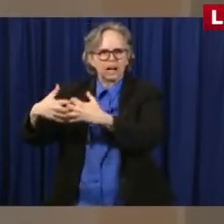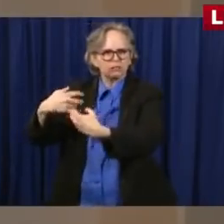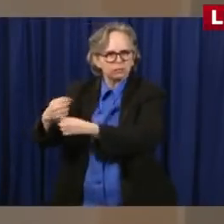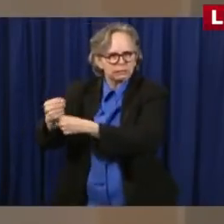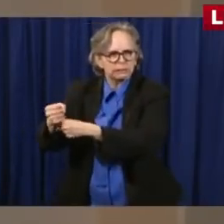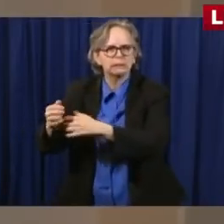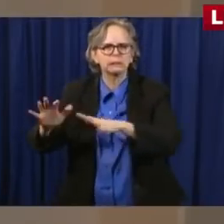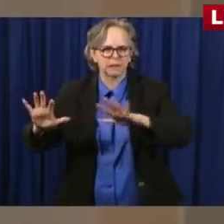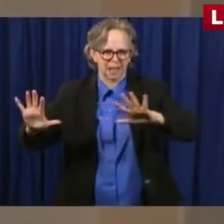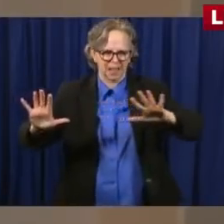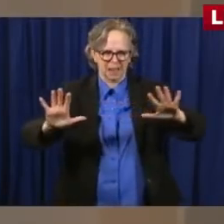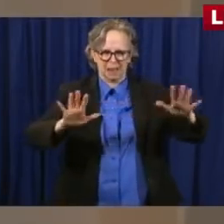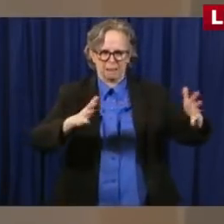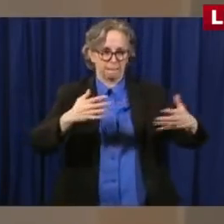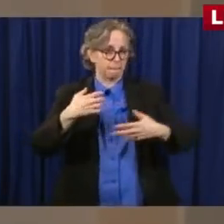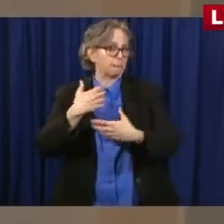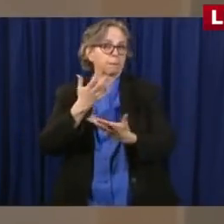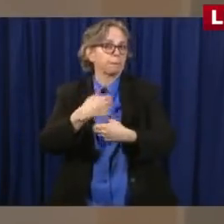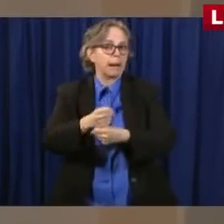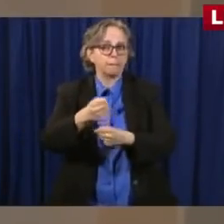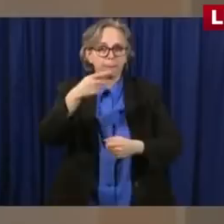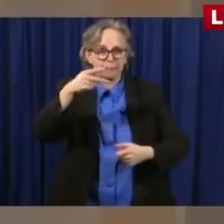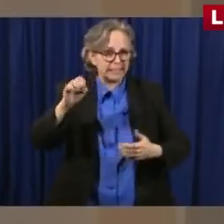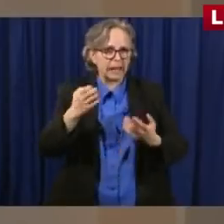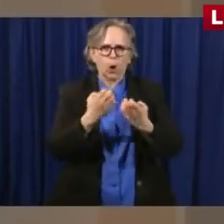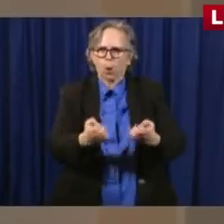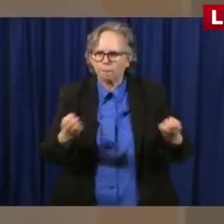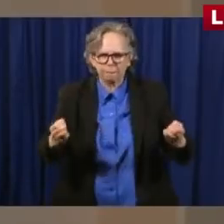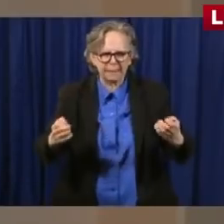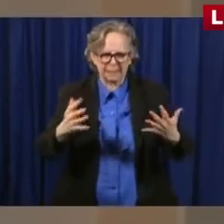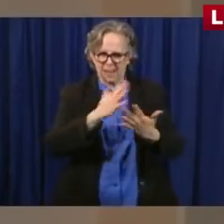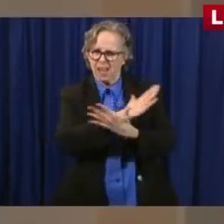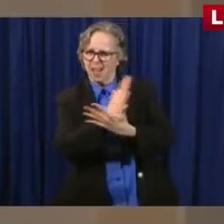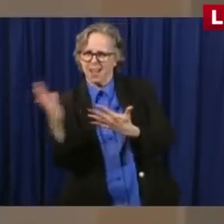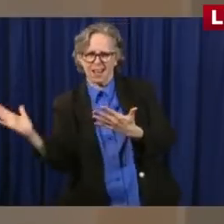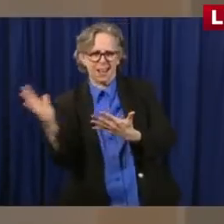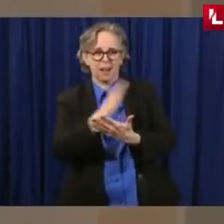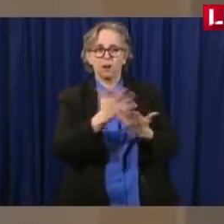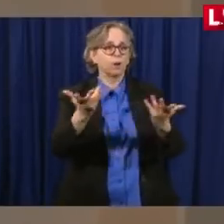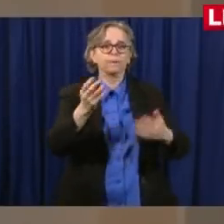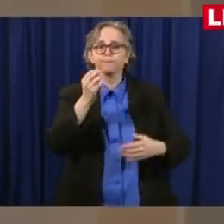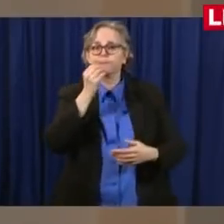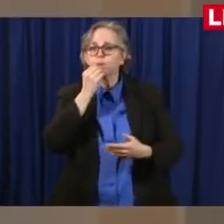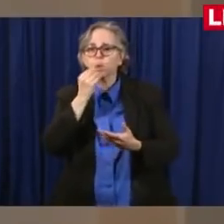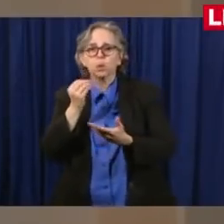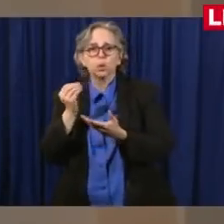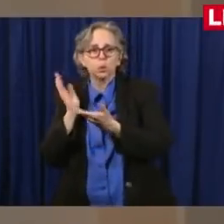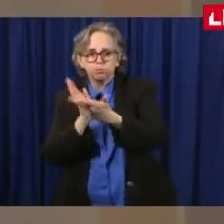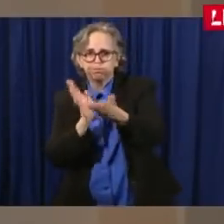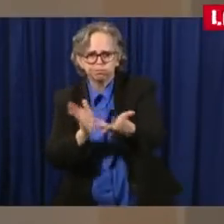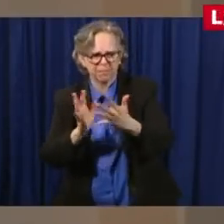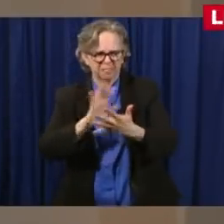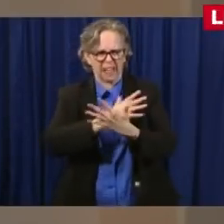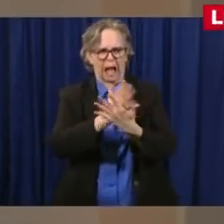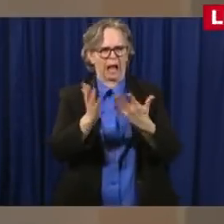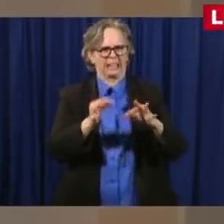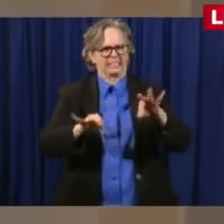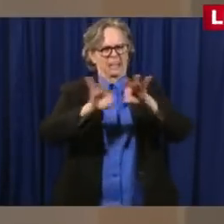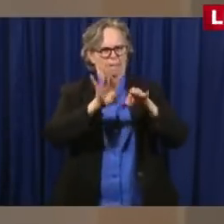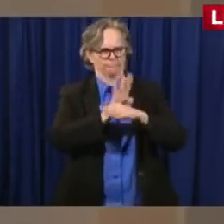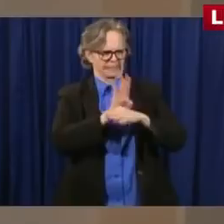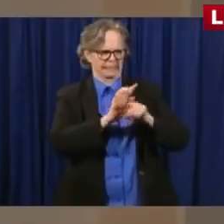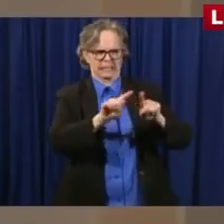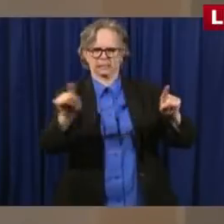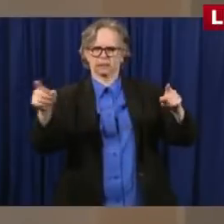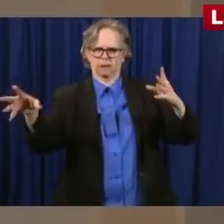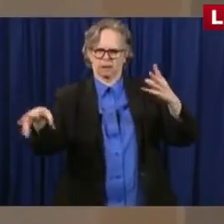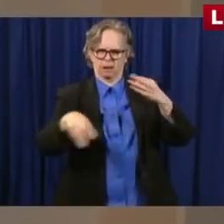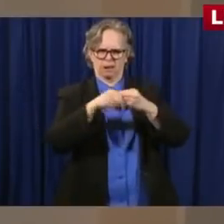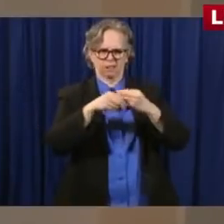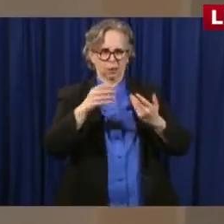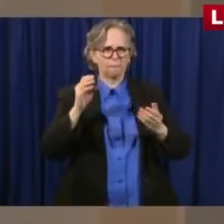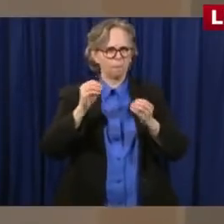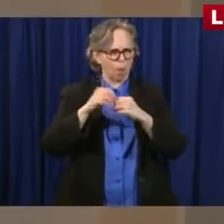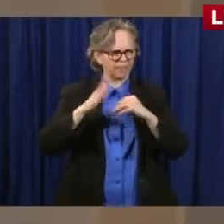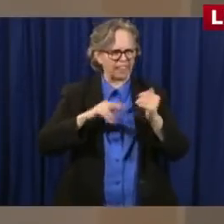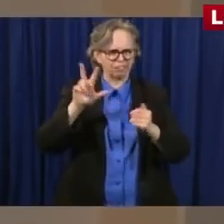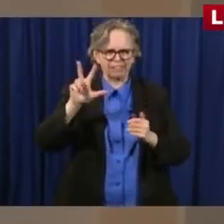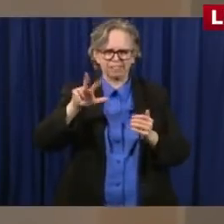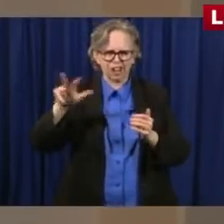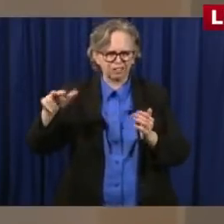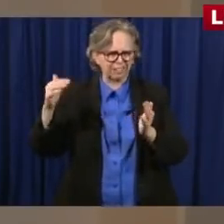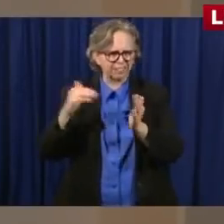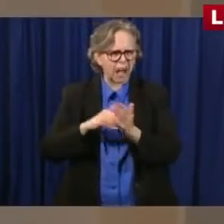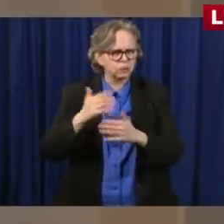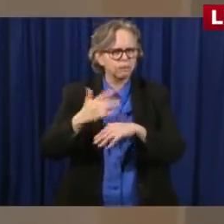ANYTHING FROM HEALTH CARE TO MANUFACTURING THAT MAY BE RAMPING UP TO MAKE SOME OF THE PPE’S AND CRITICAL EQUIPMENT, TO THE FOOD SUPPLY CHAIN.